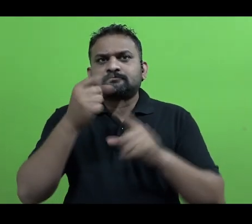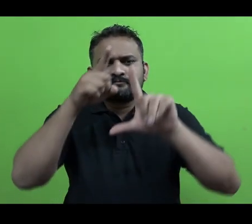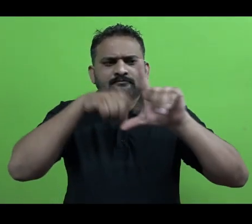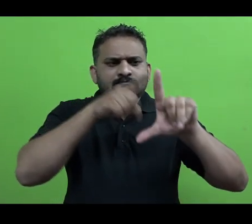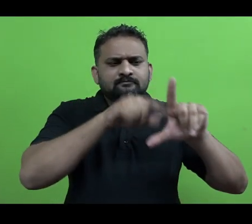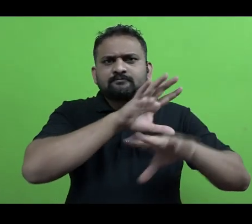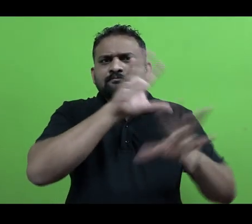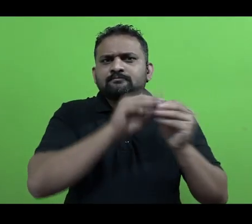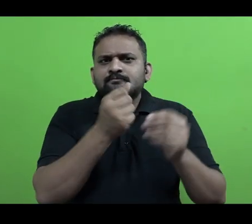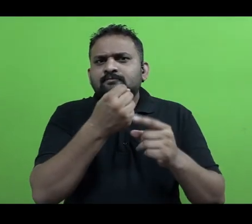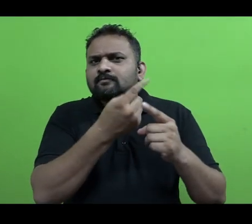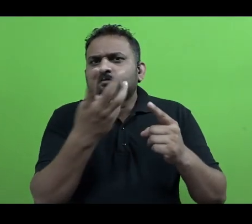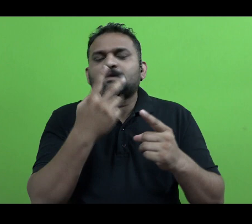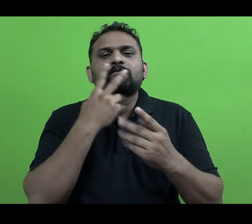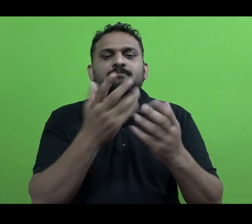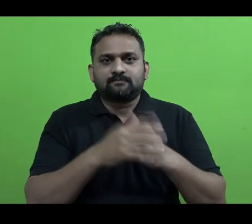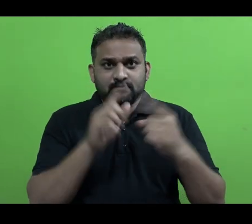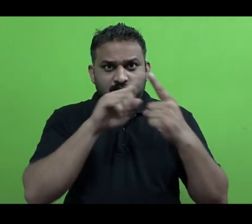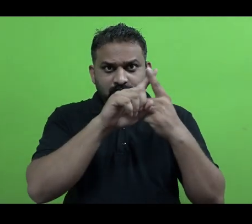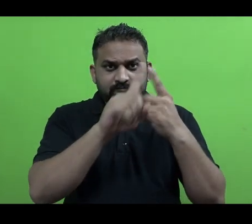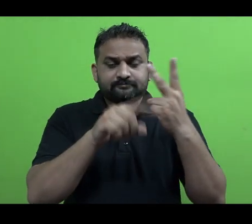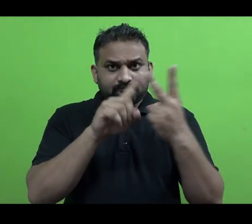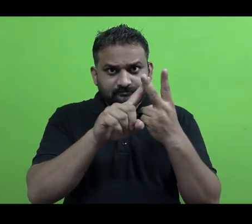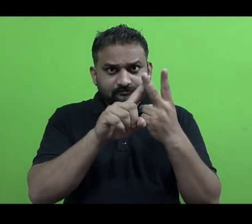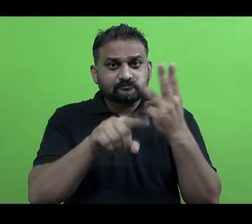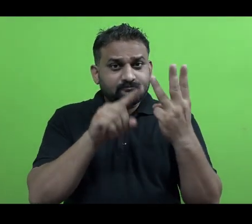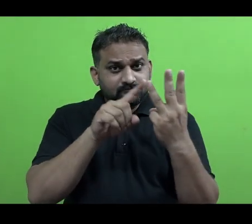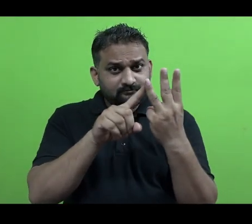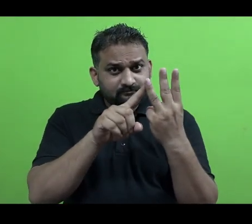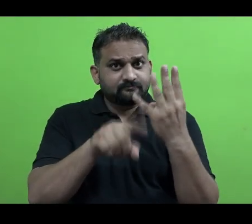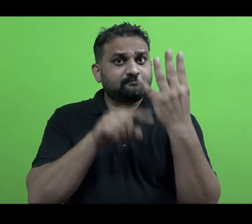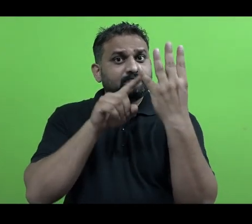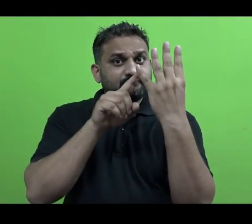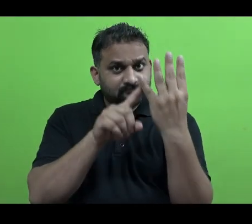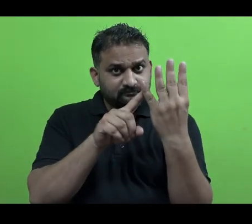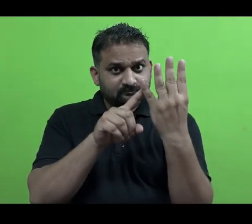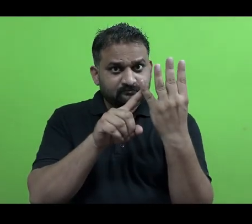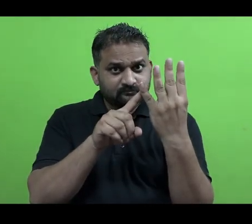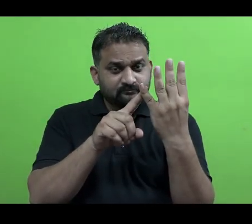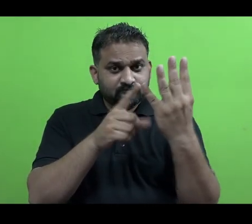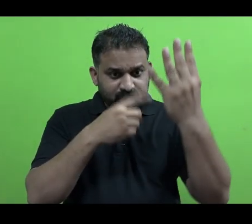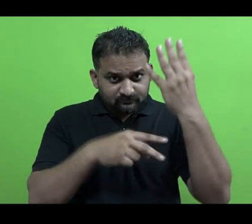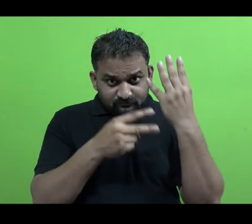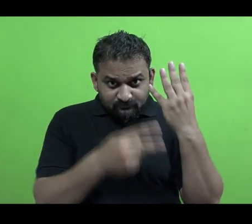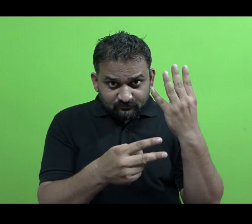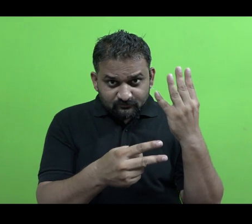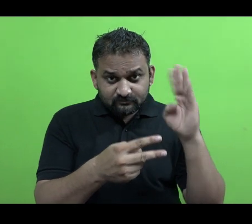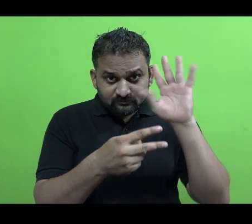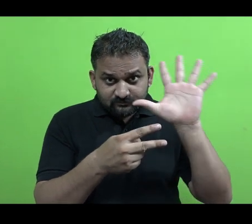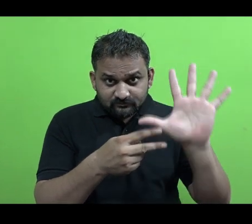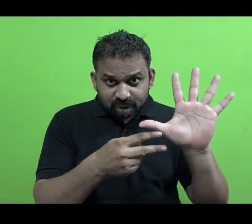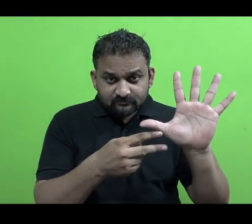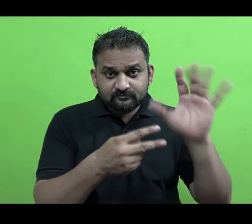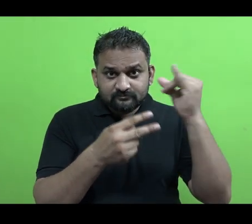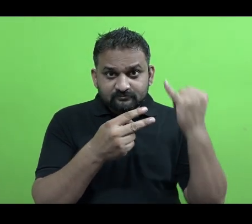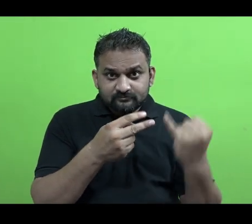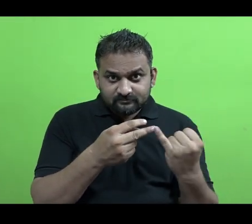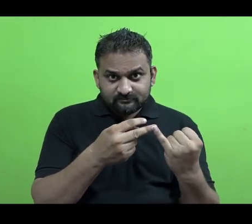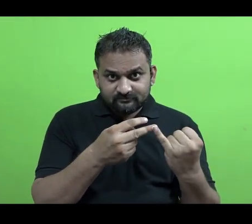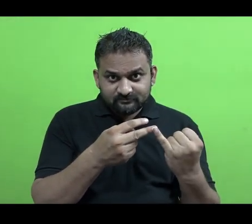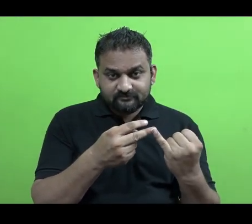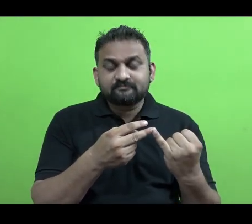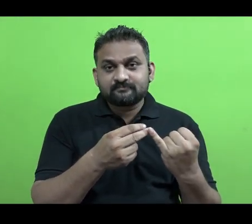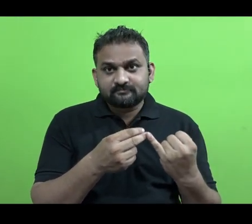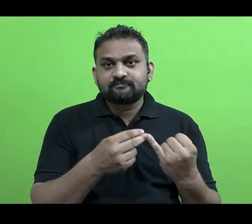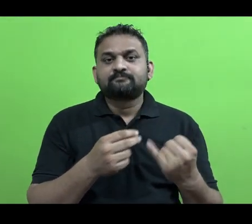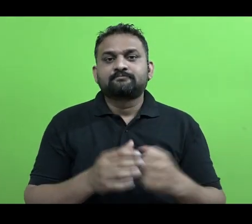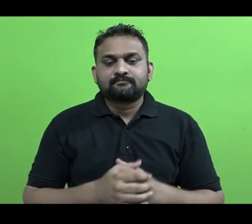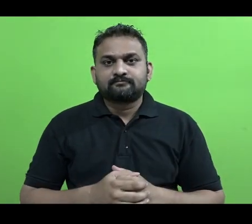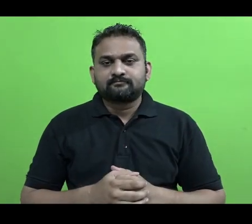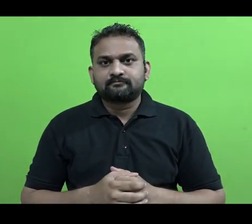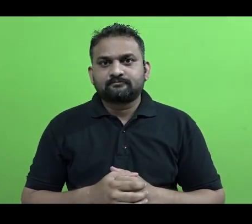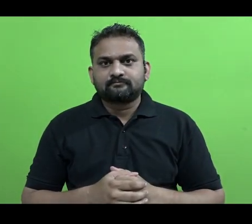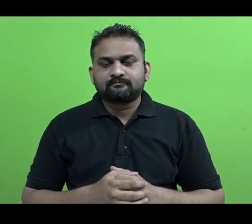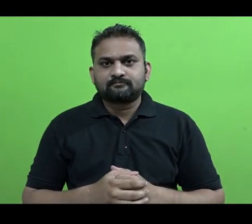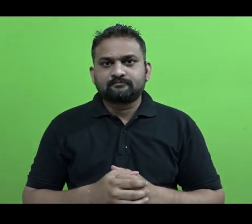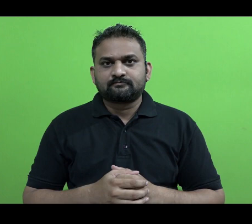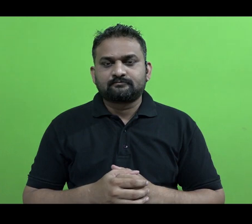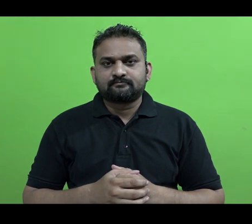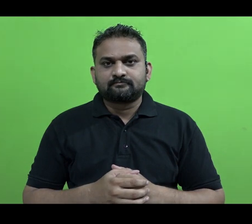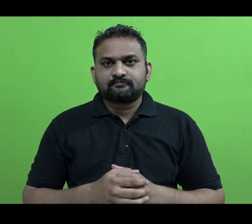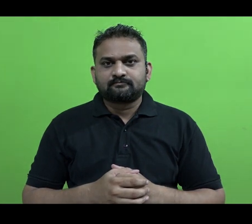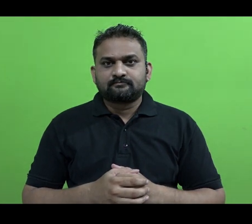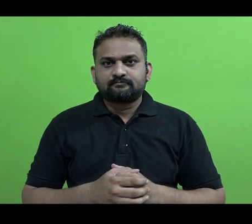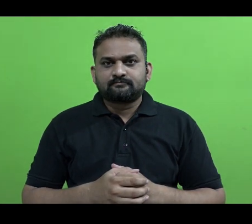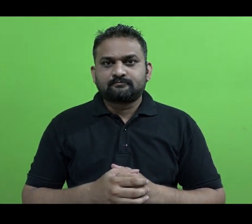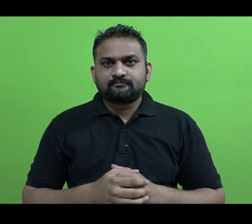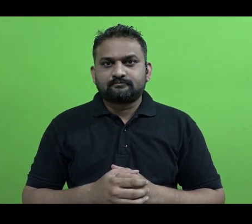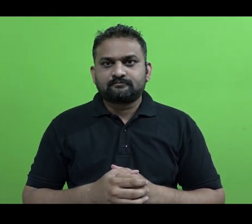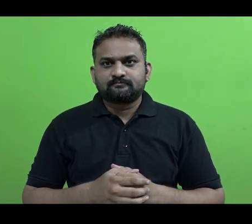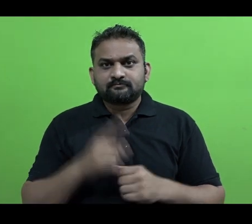Let's count the lines all together: one two three four five six.